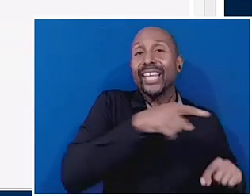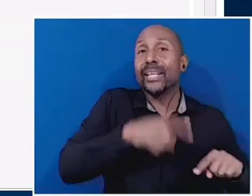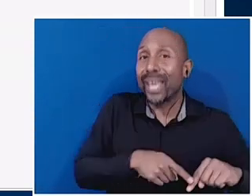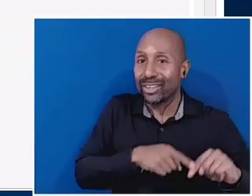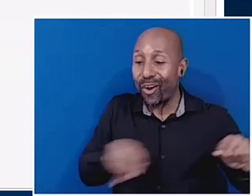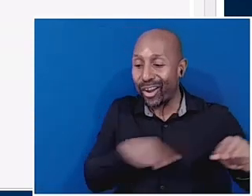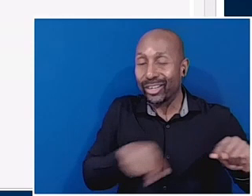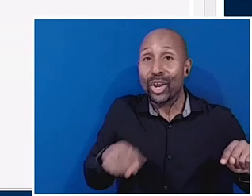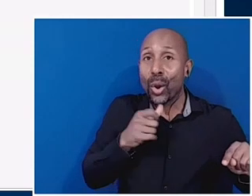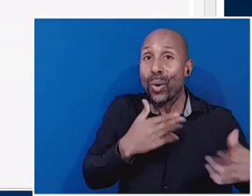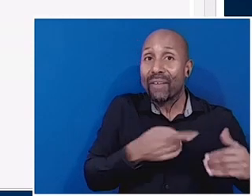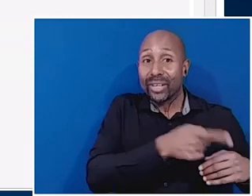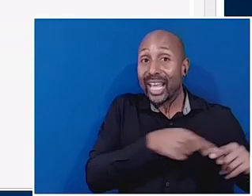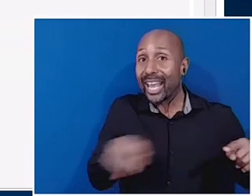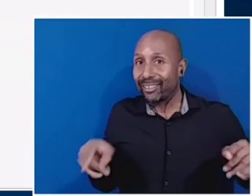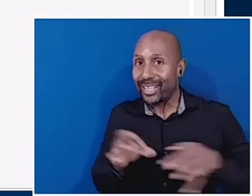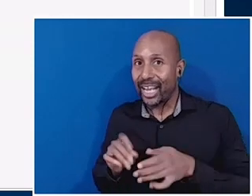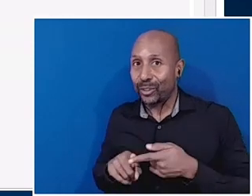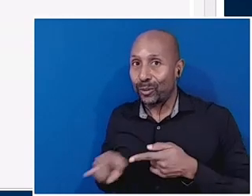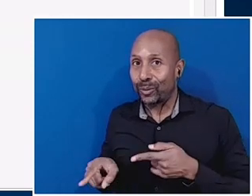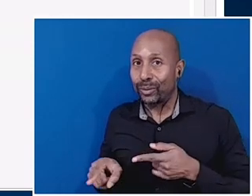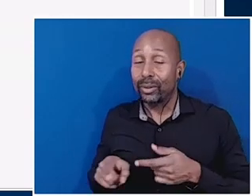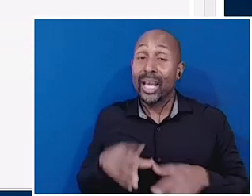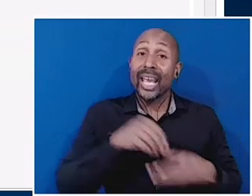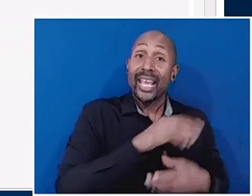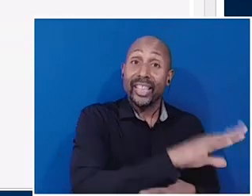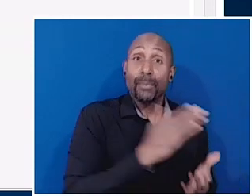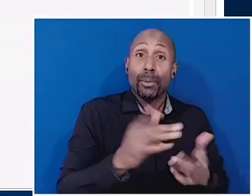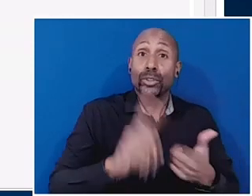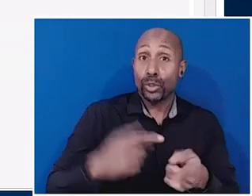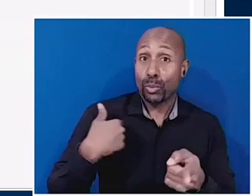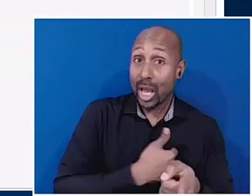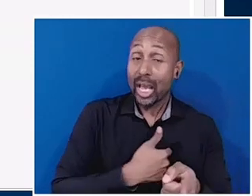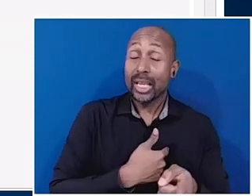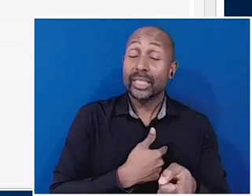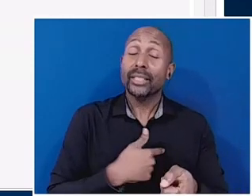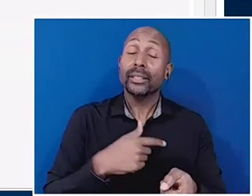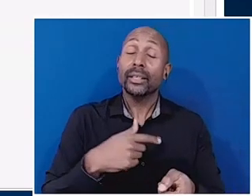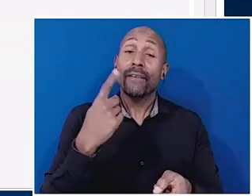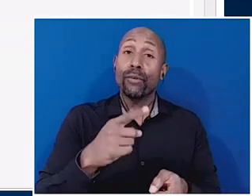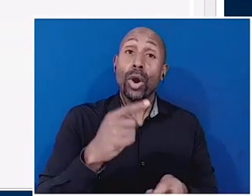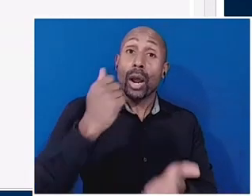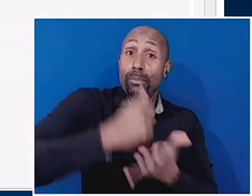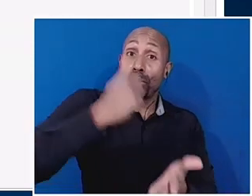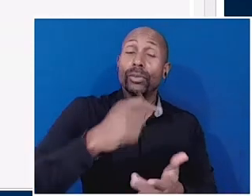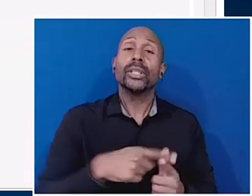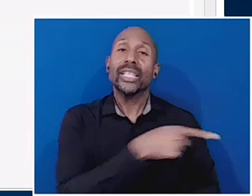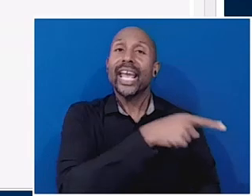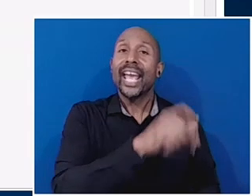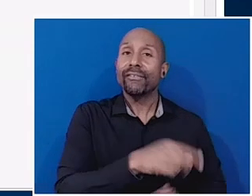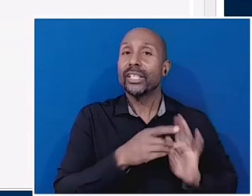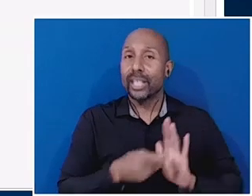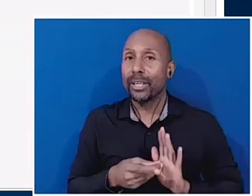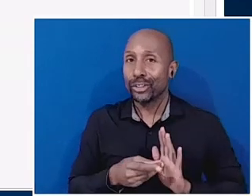to us to get the approval, they would have to demonstrate. When I said that we might have some